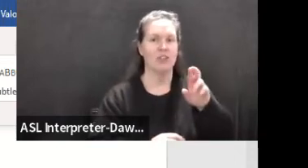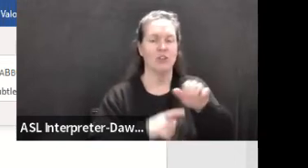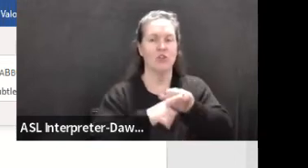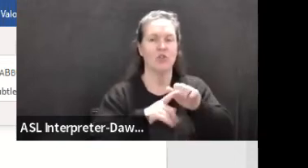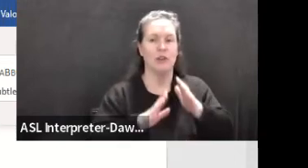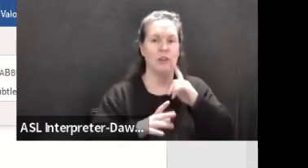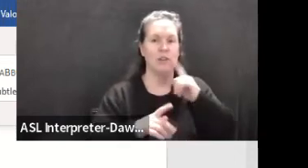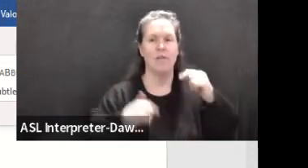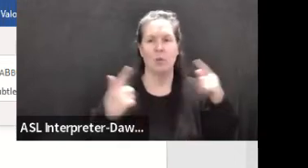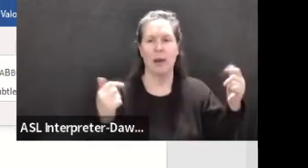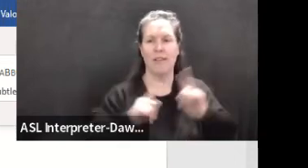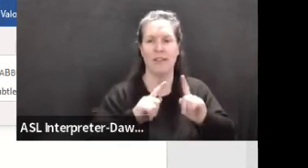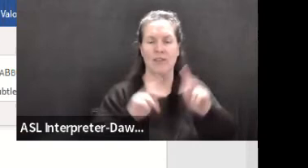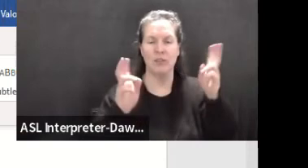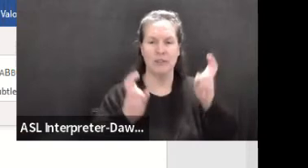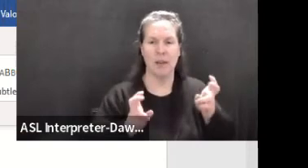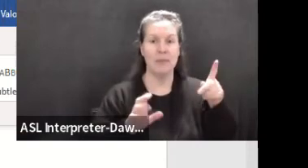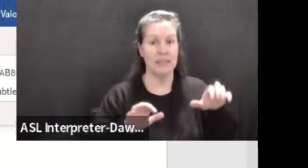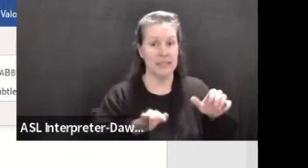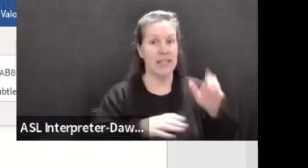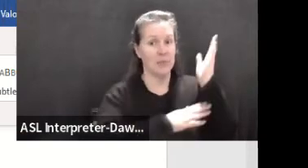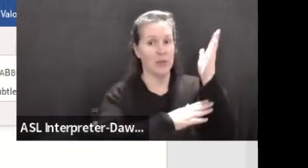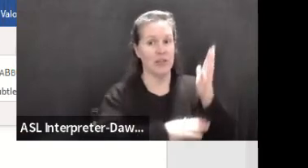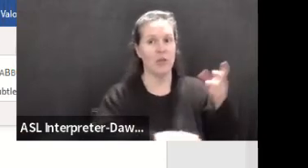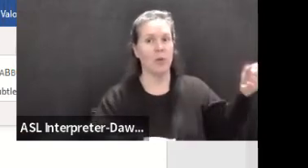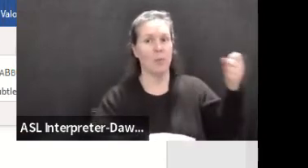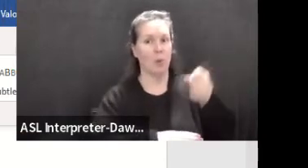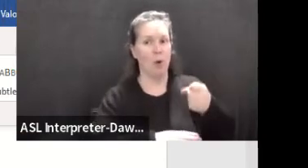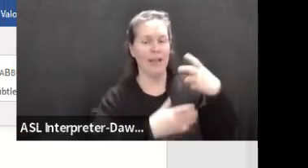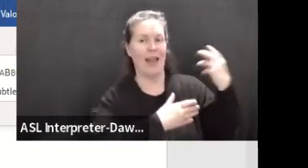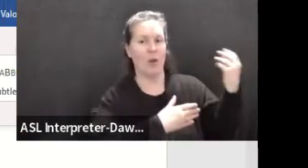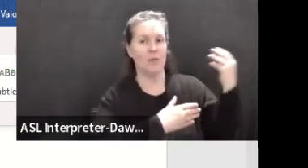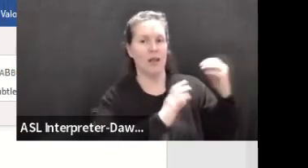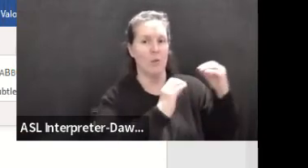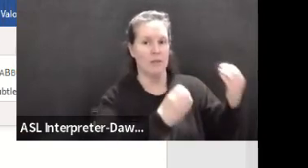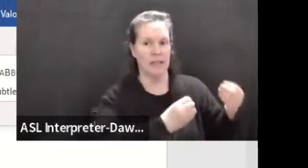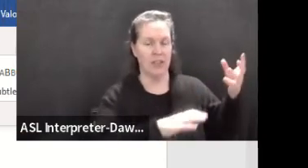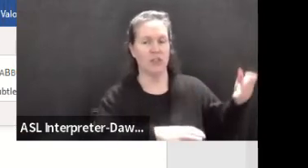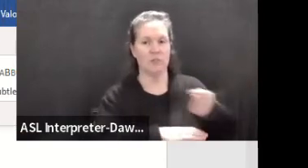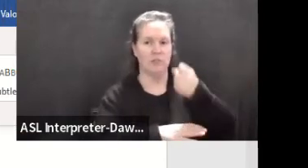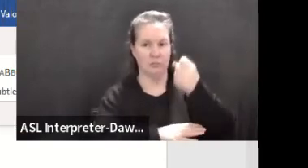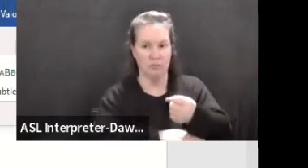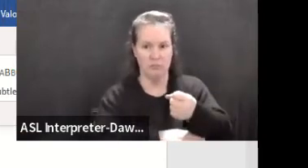And he does the presentation skills, we brought in an outside organization to do,